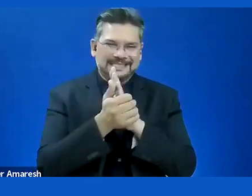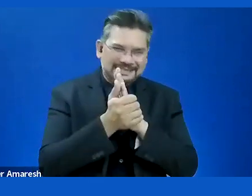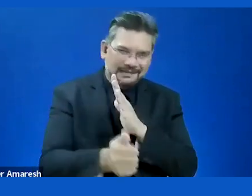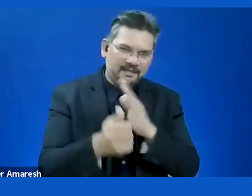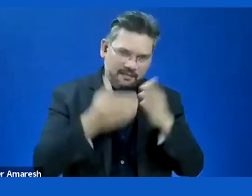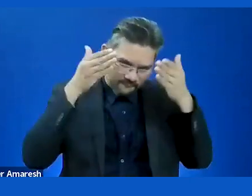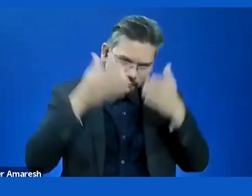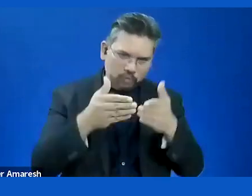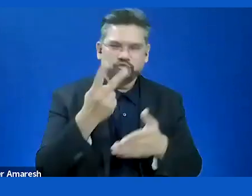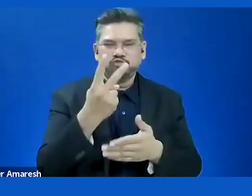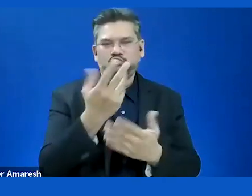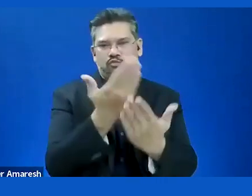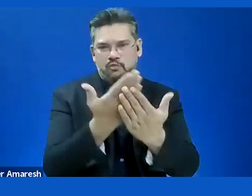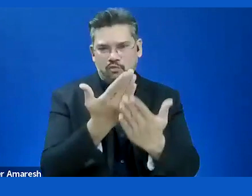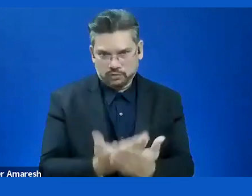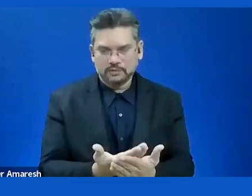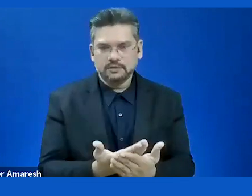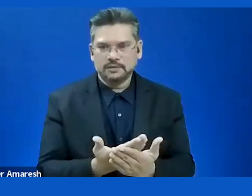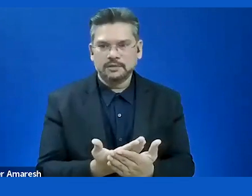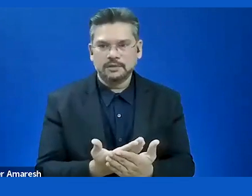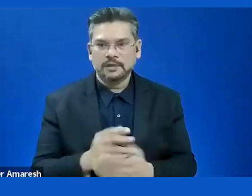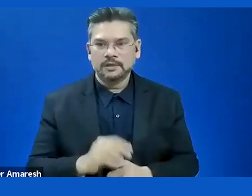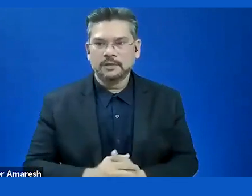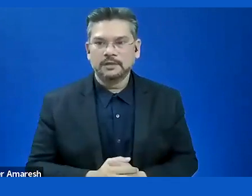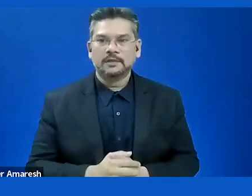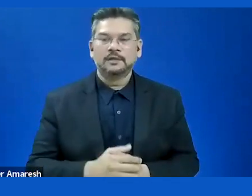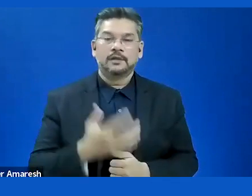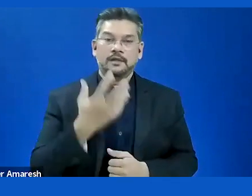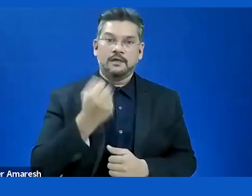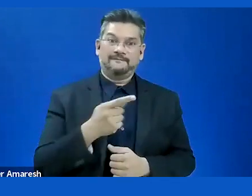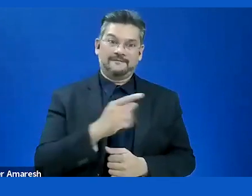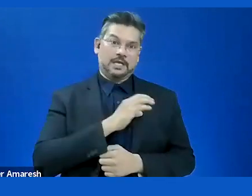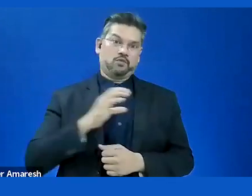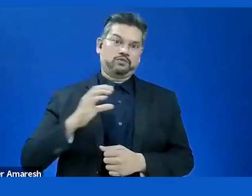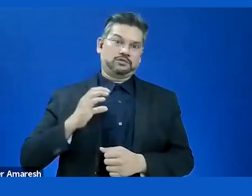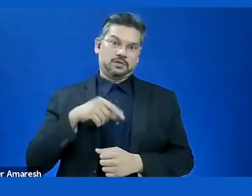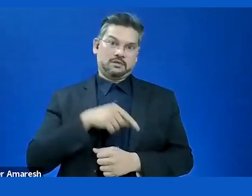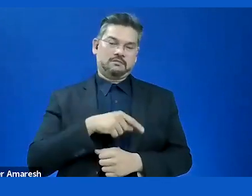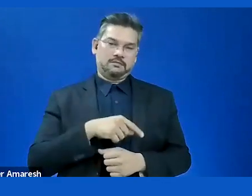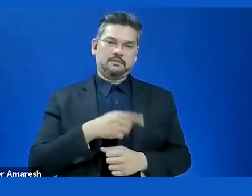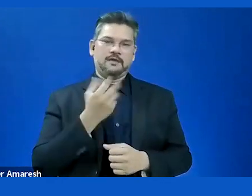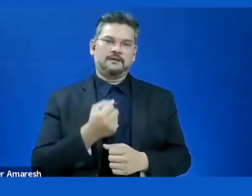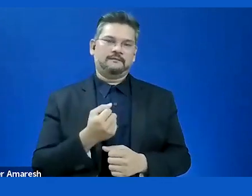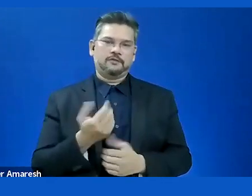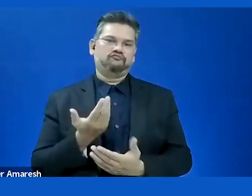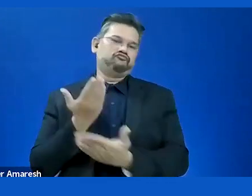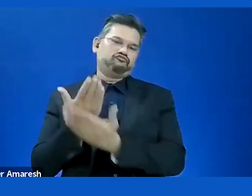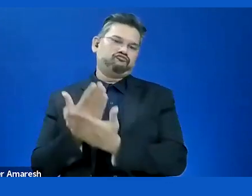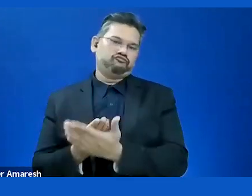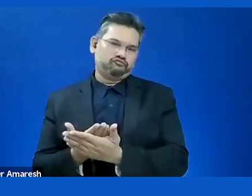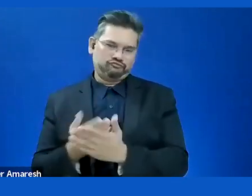And there is a recommendation on digital skills. Another one on digital education and training.